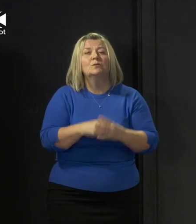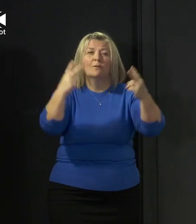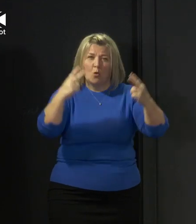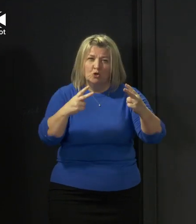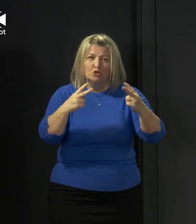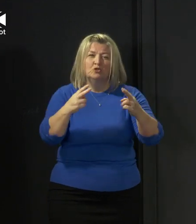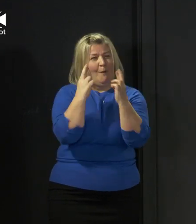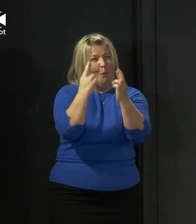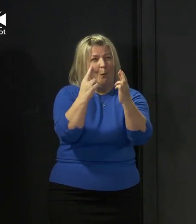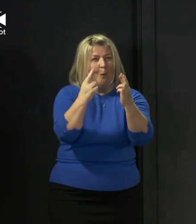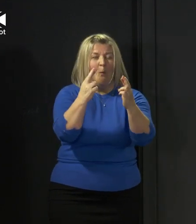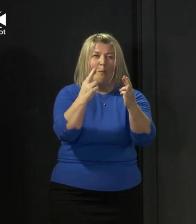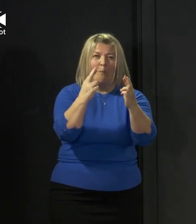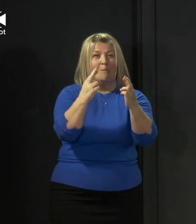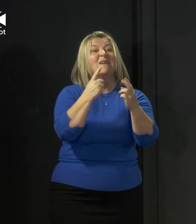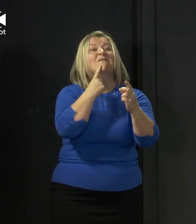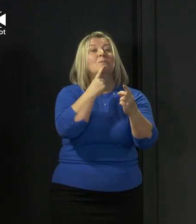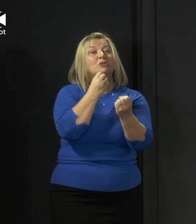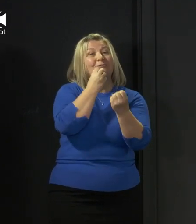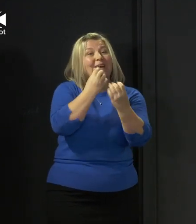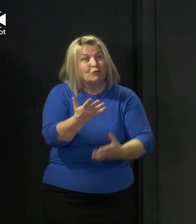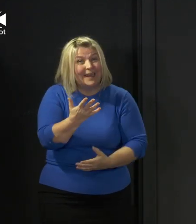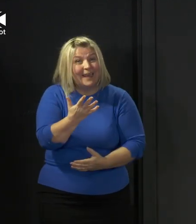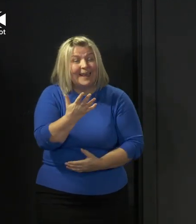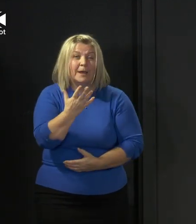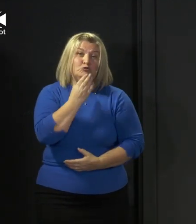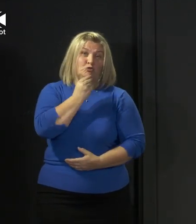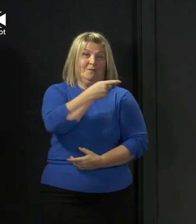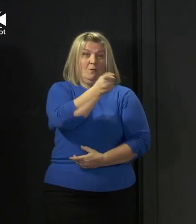you still find the information that we're giving here useful and we will be